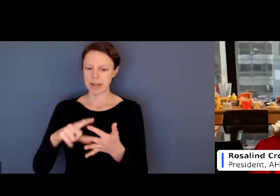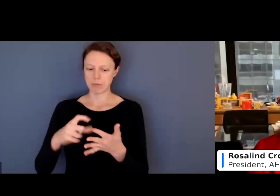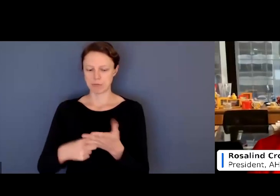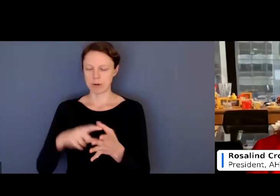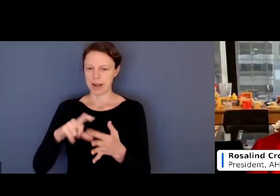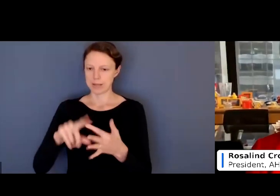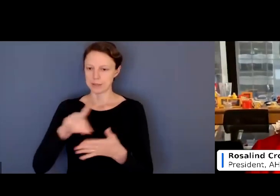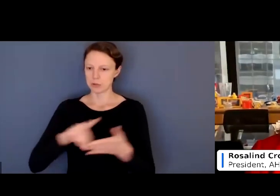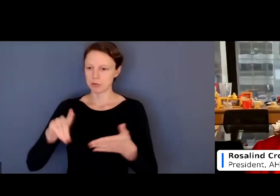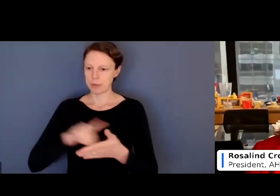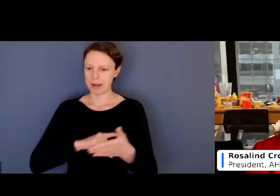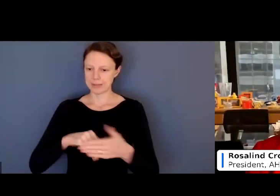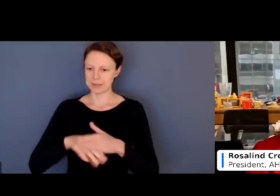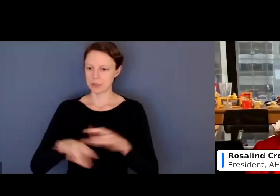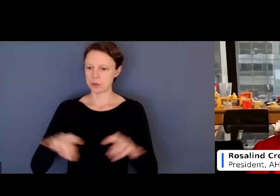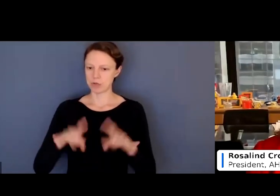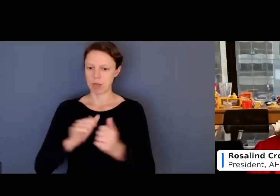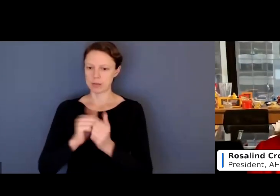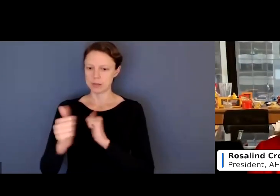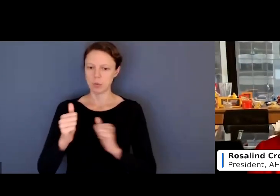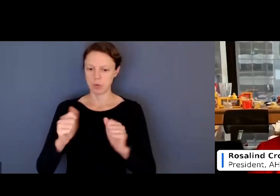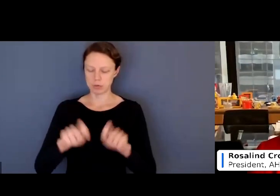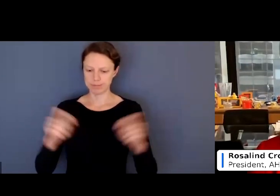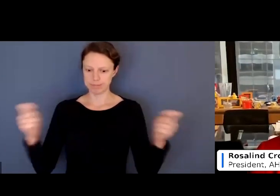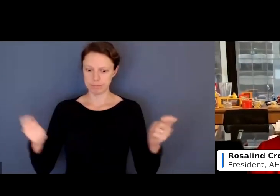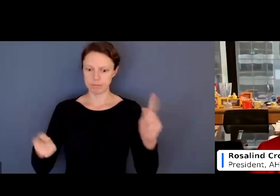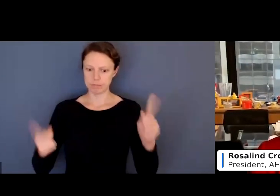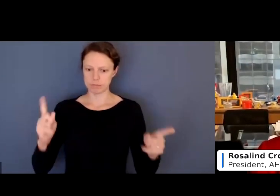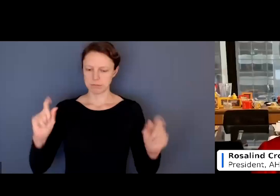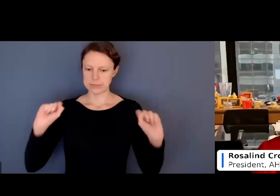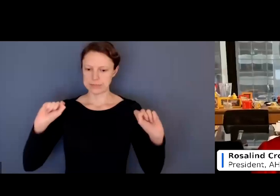It has brought to the forefront the importance of the very principles